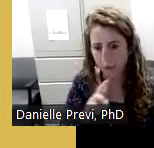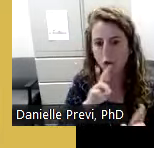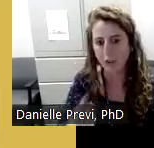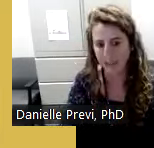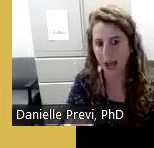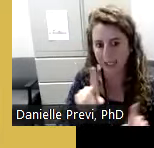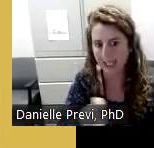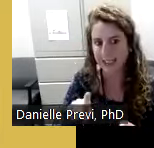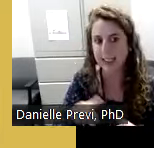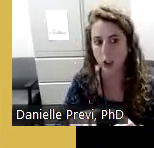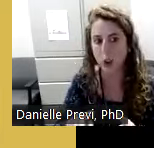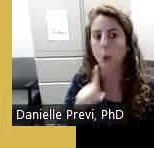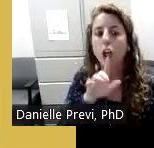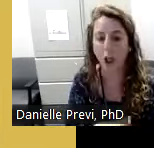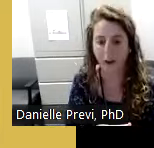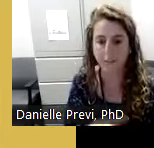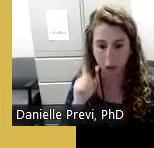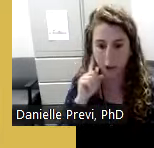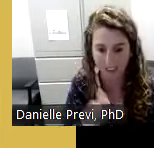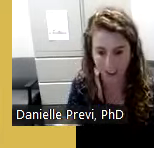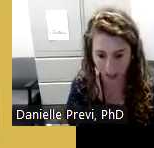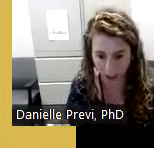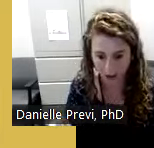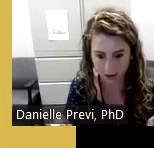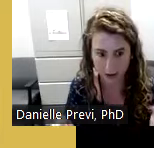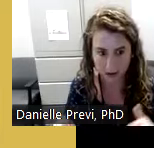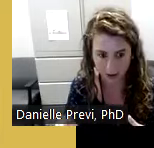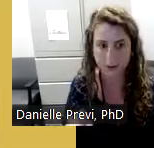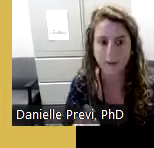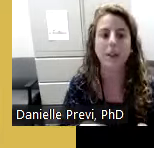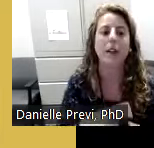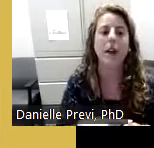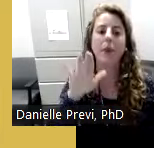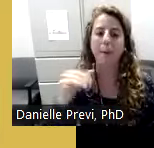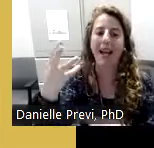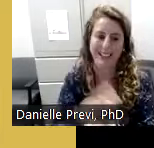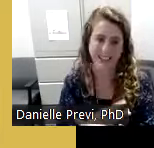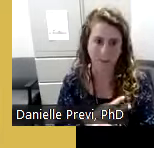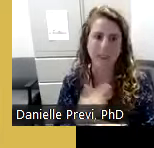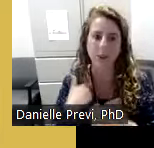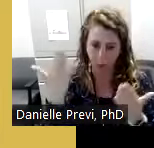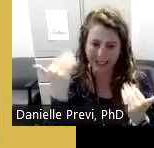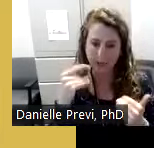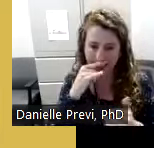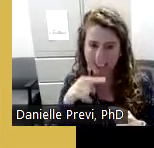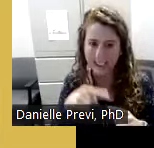auditory brainstem response test by three months of age to confirm hearing loss diagnosis, and then